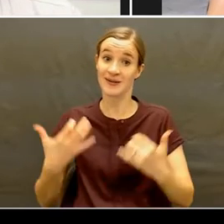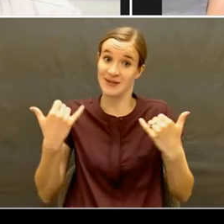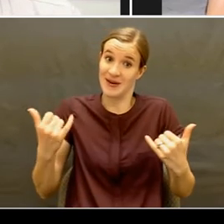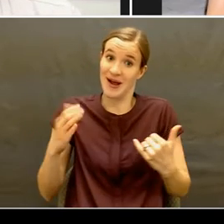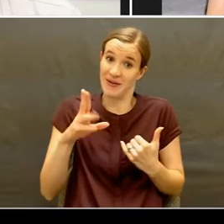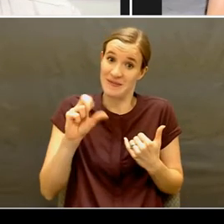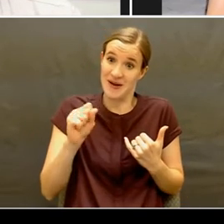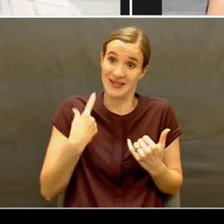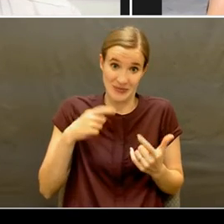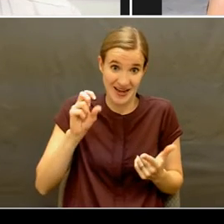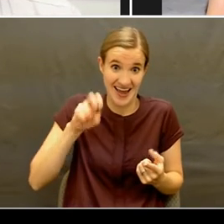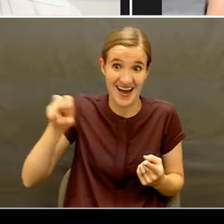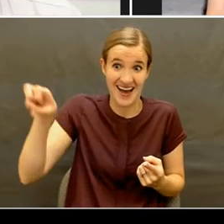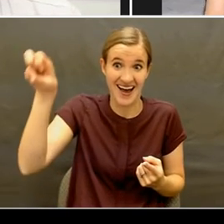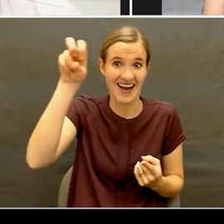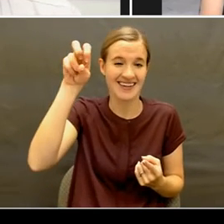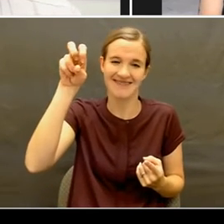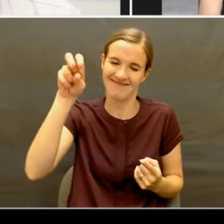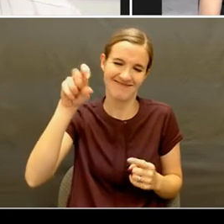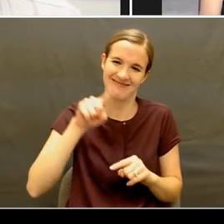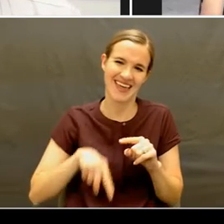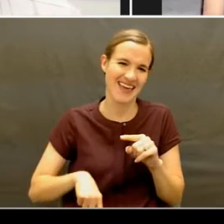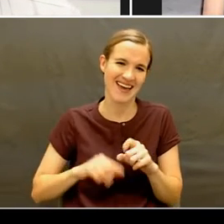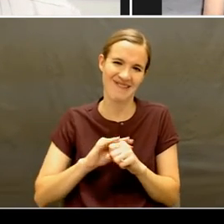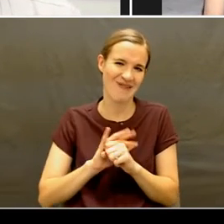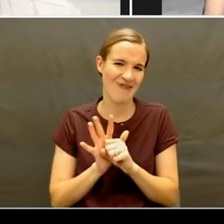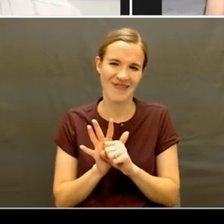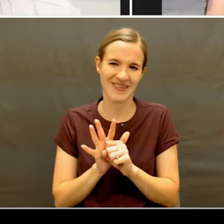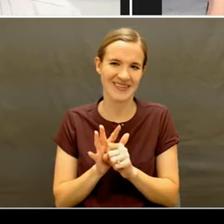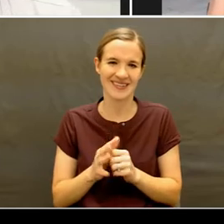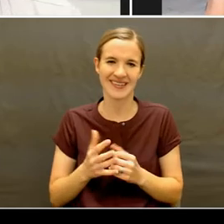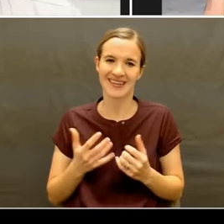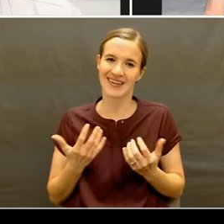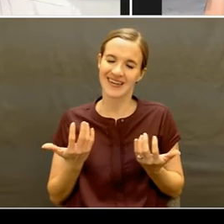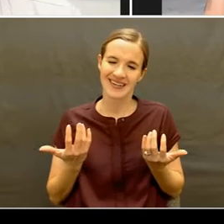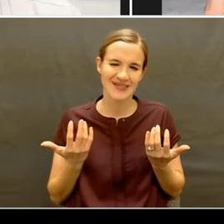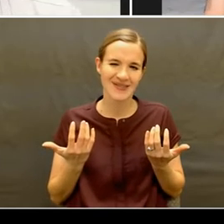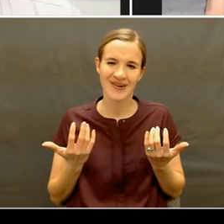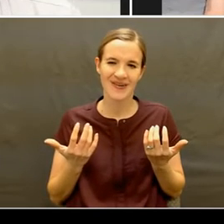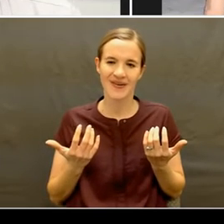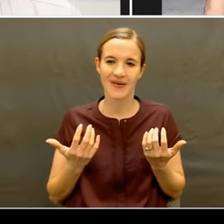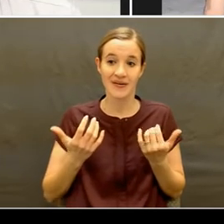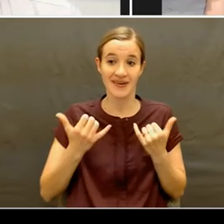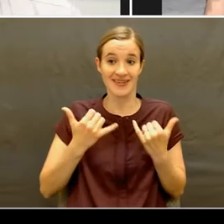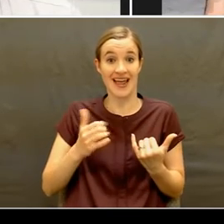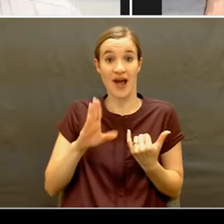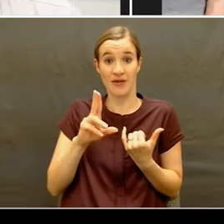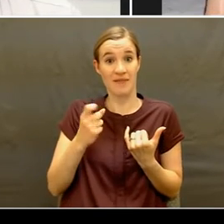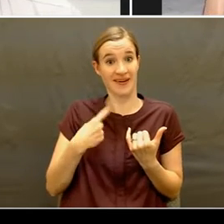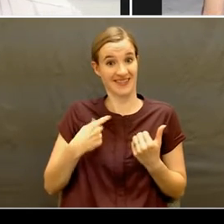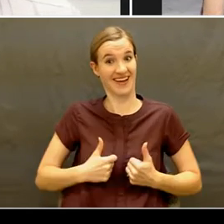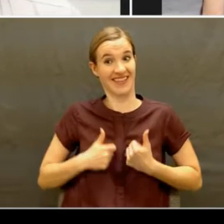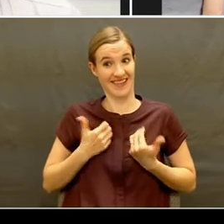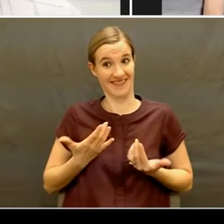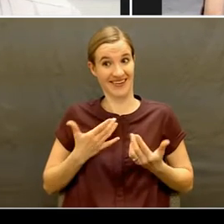this this year that was going to take too much money to get it together and running again. So I